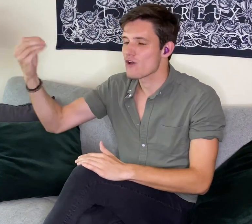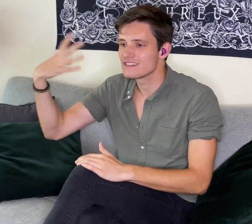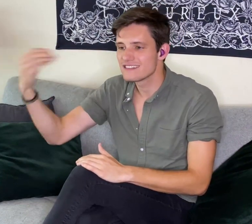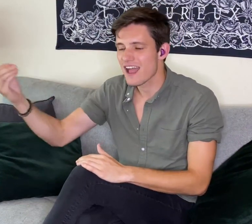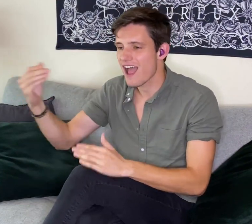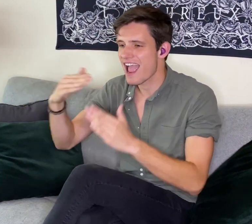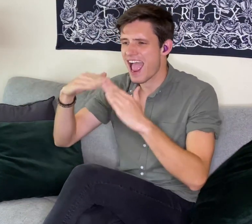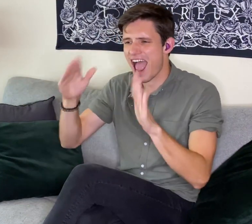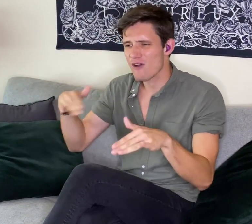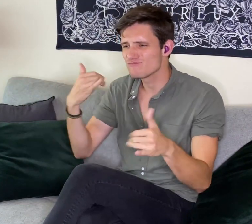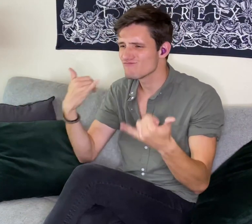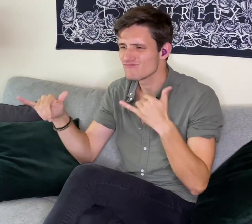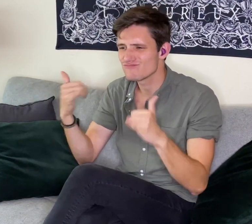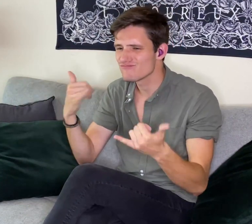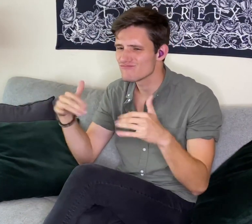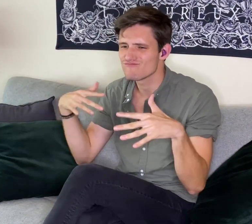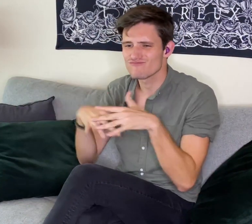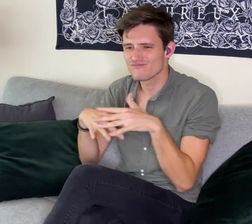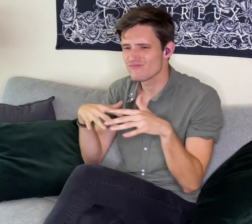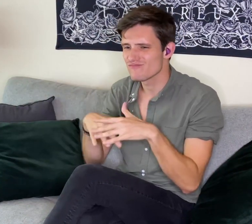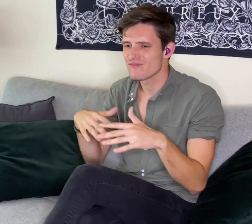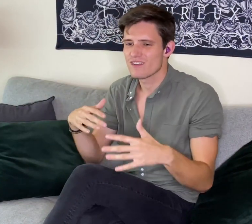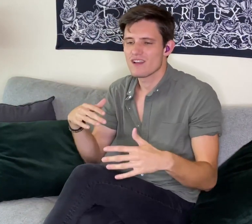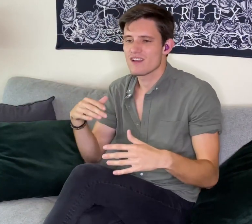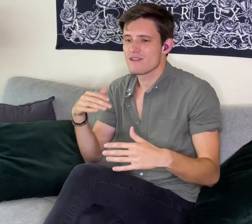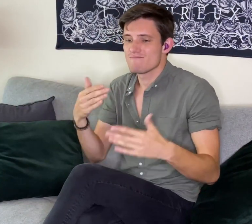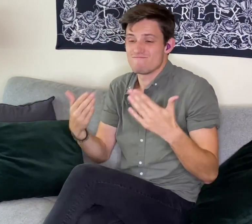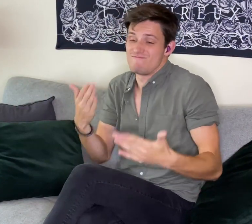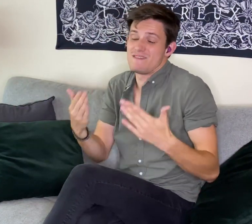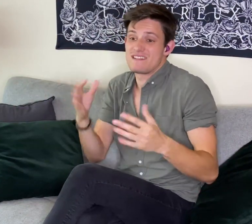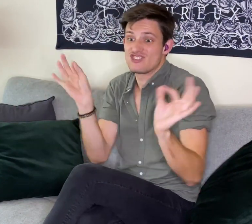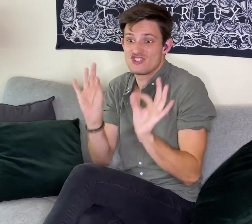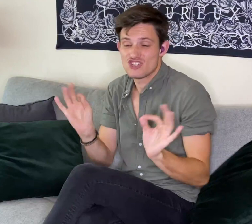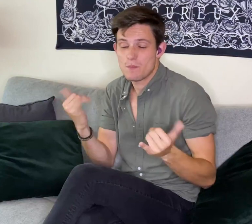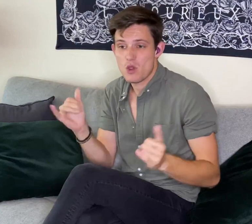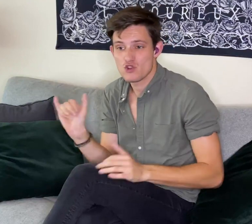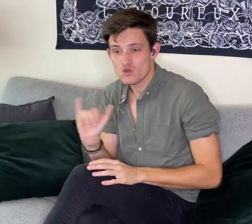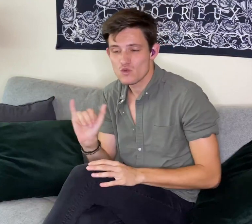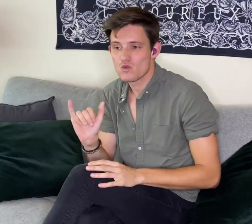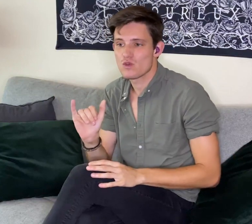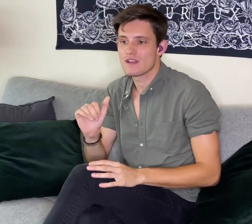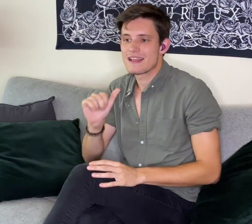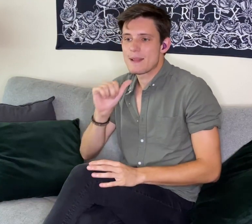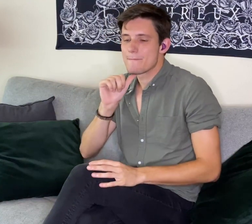a hike, a house party, or even a circuit party.